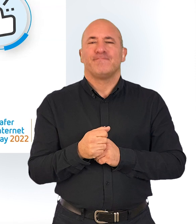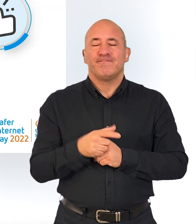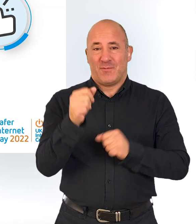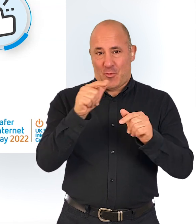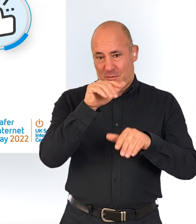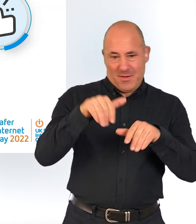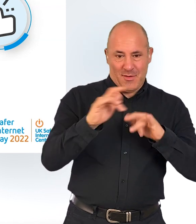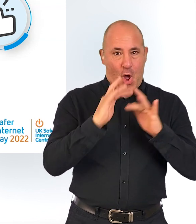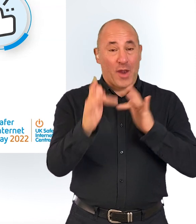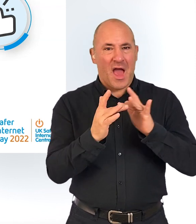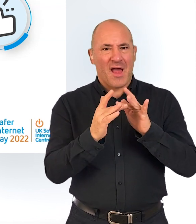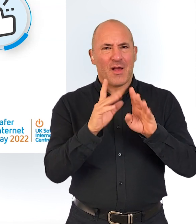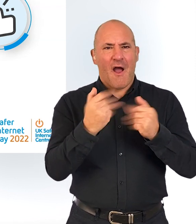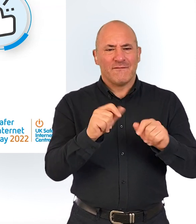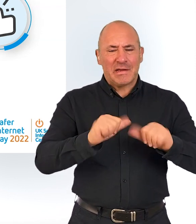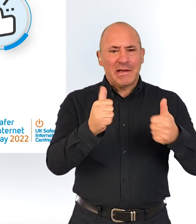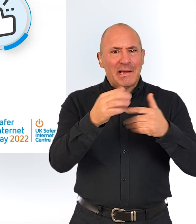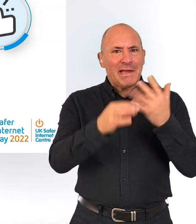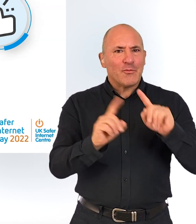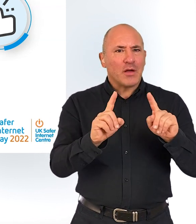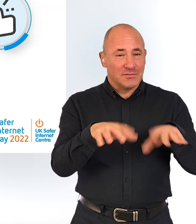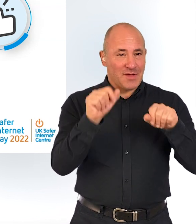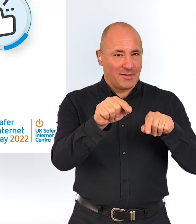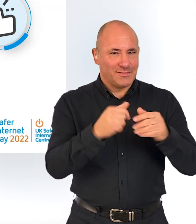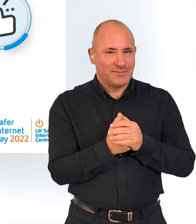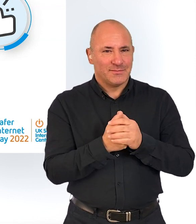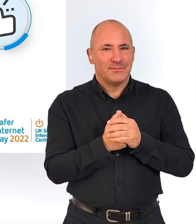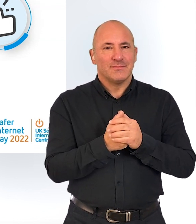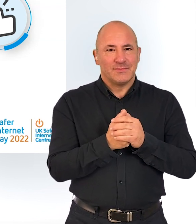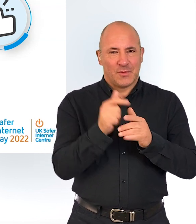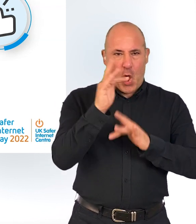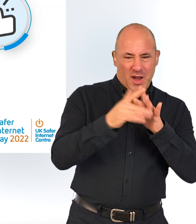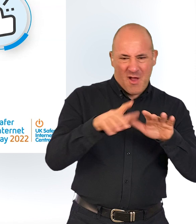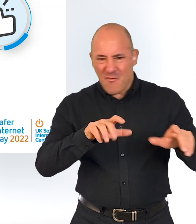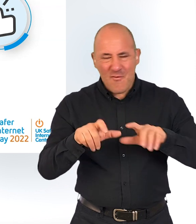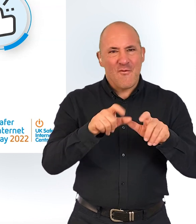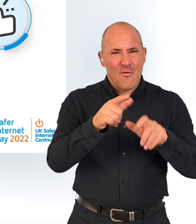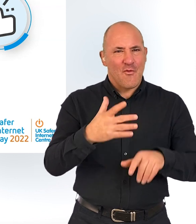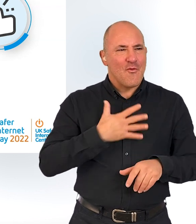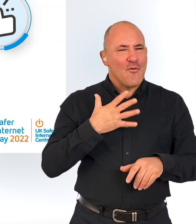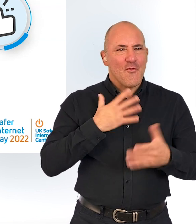Let’s start with the positives of being online. What do you enjoy most about being online?